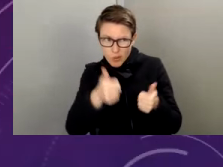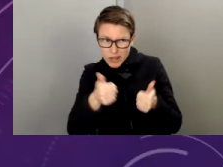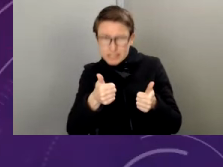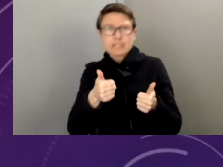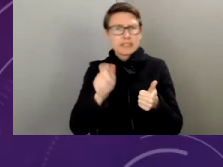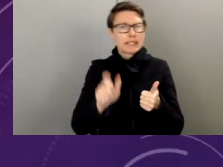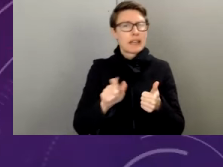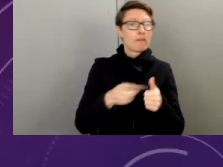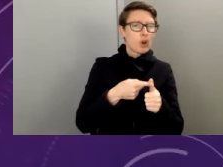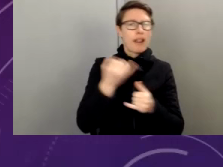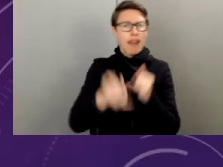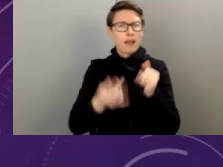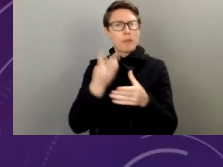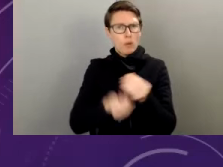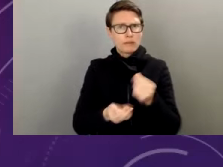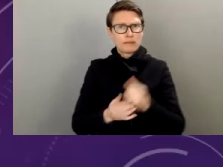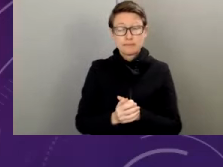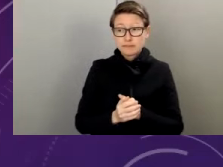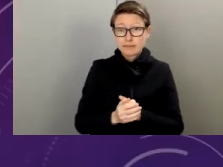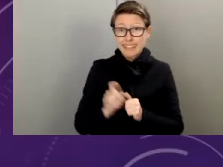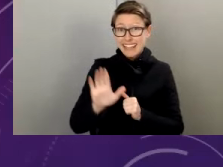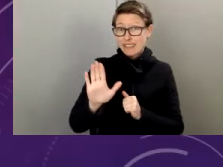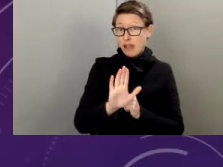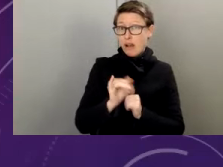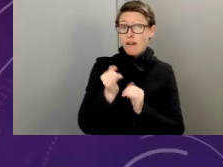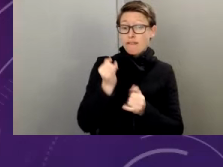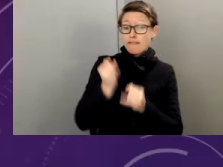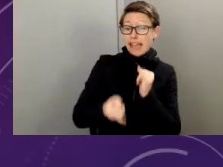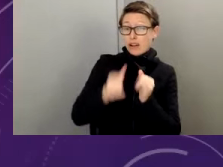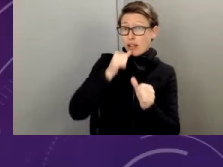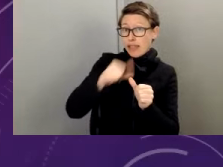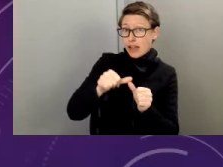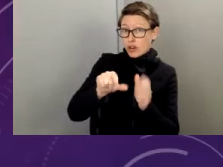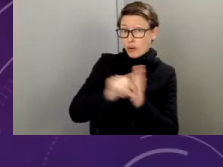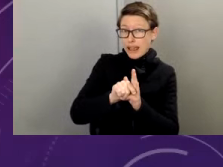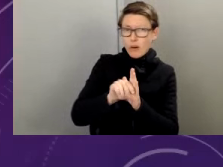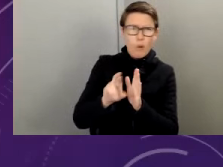They need their final letter grade and final score and points or percentage depending on how you calculate your grades